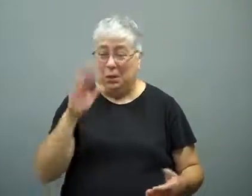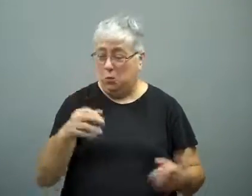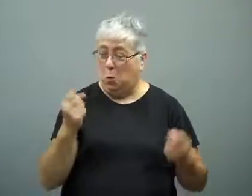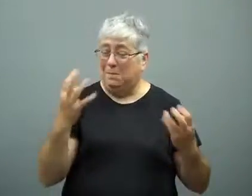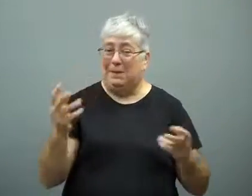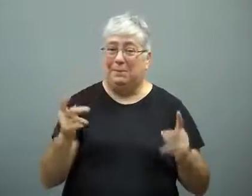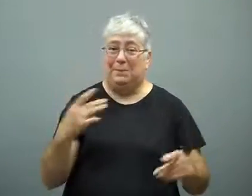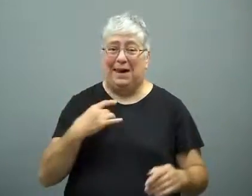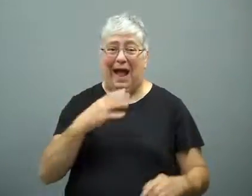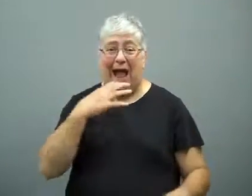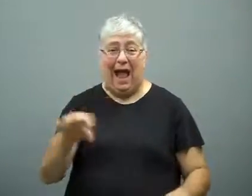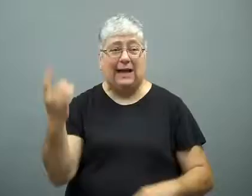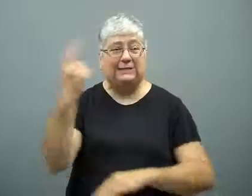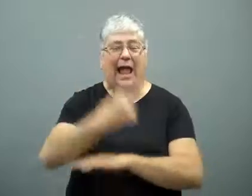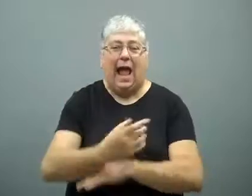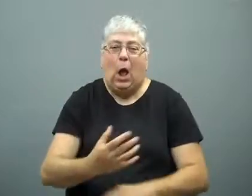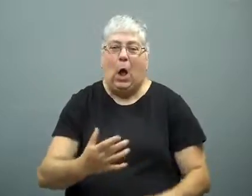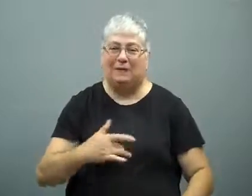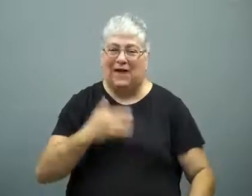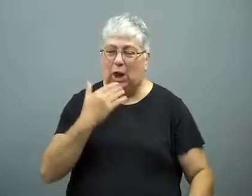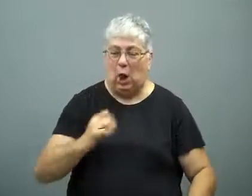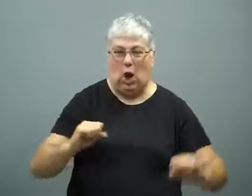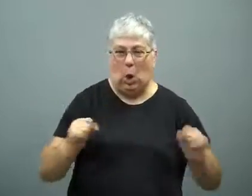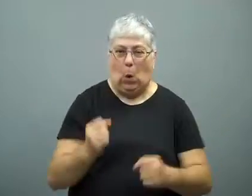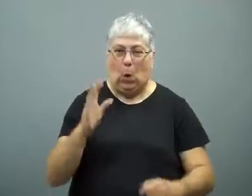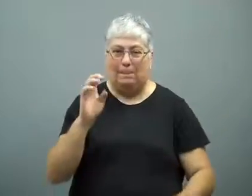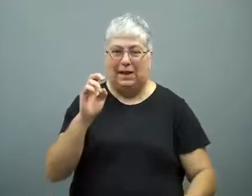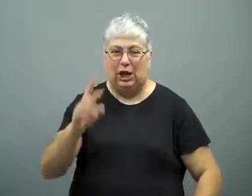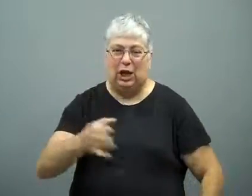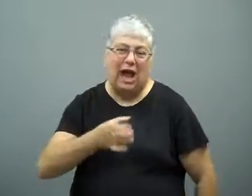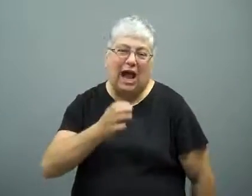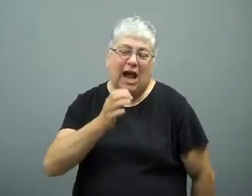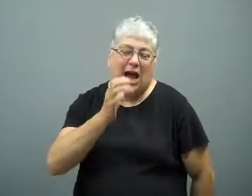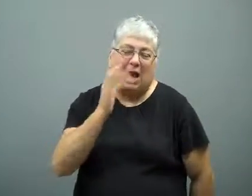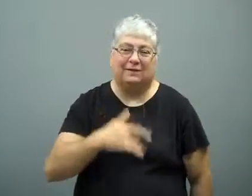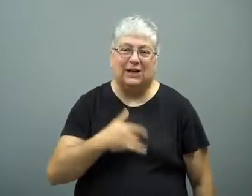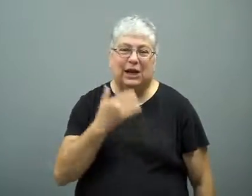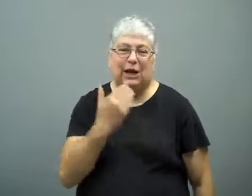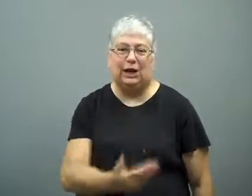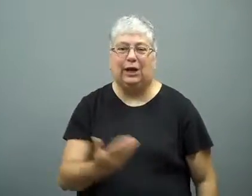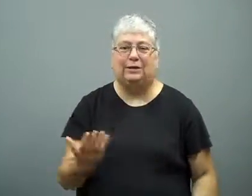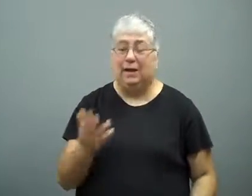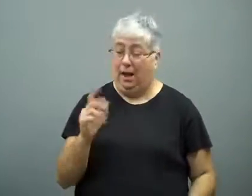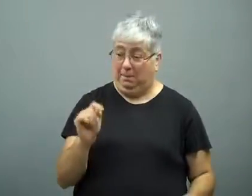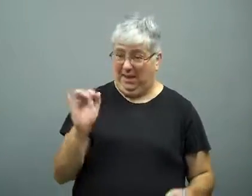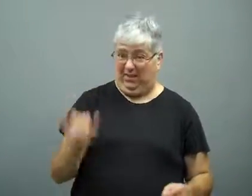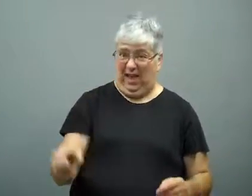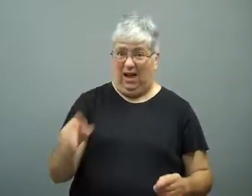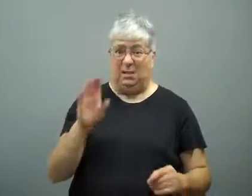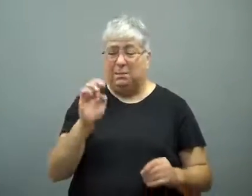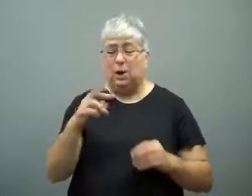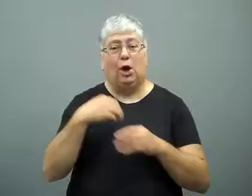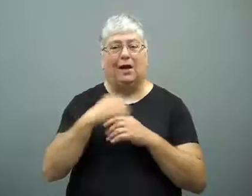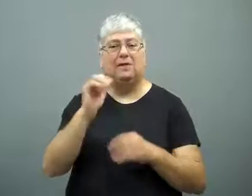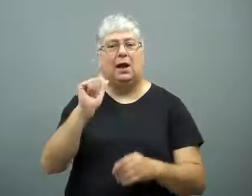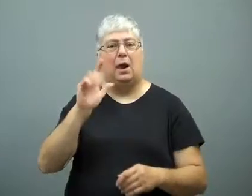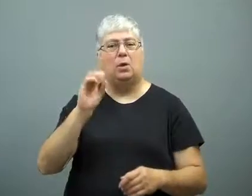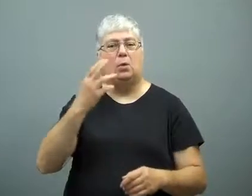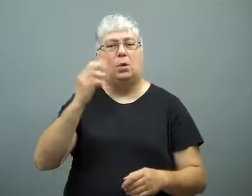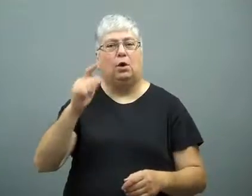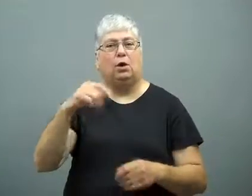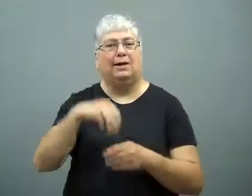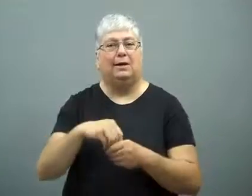People enjoy a cold beer on a hot day.